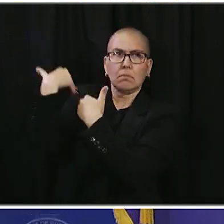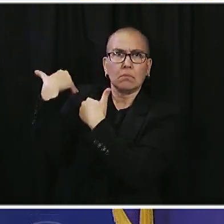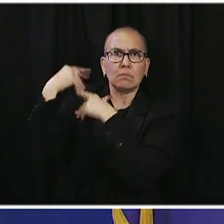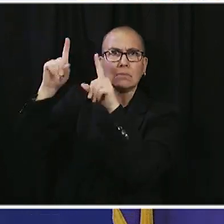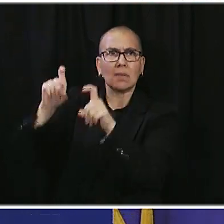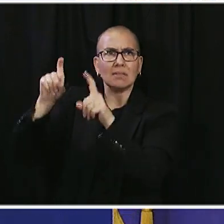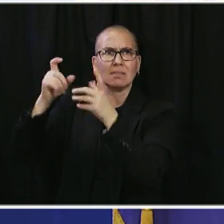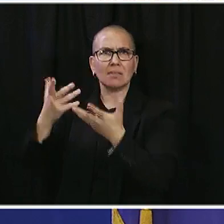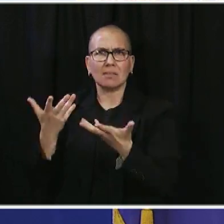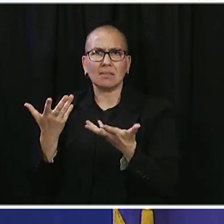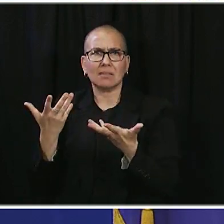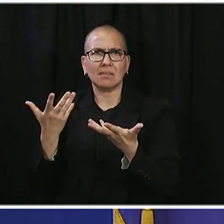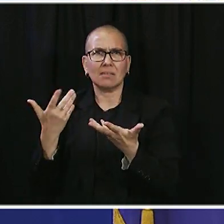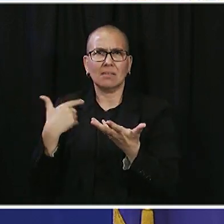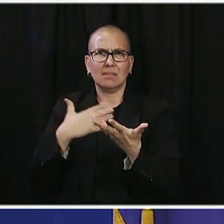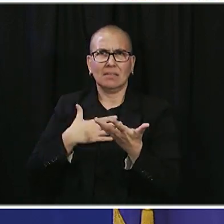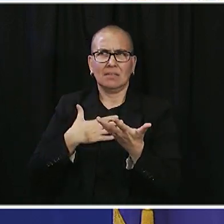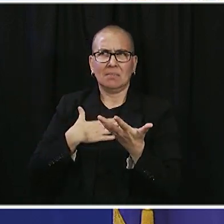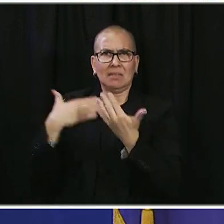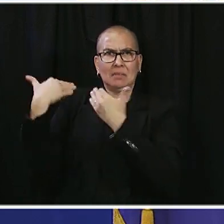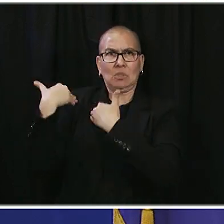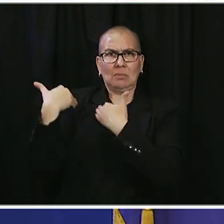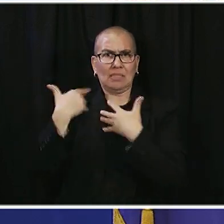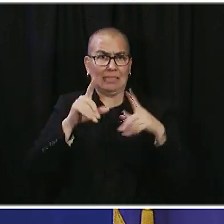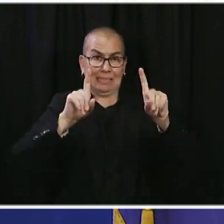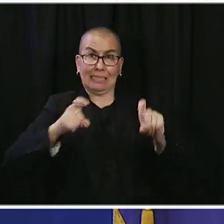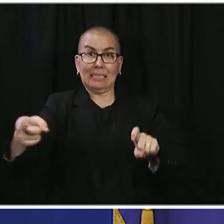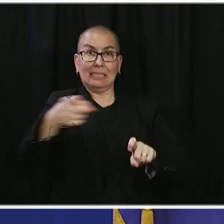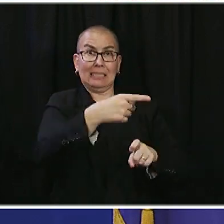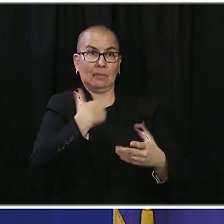FOUND A SHEEPISH CEO SAY TODAY, WE HAVE TO SEND THEM WHERE THEY TELL US TO SEND THEM.